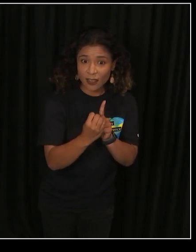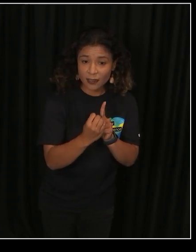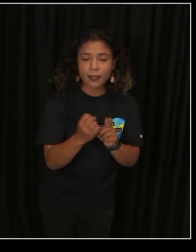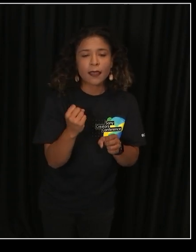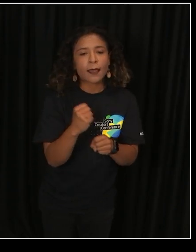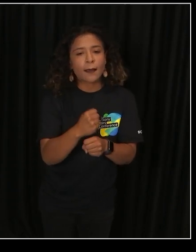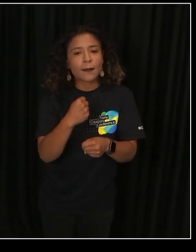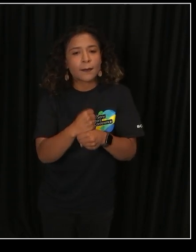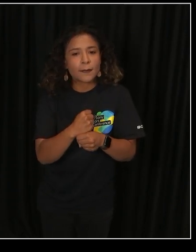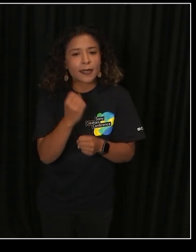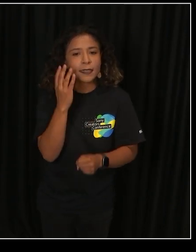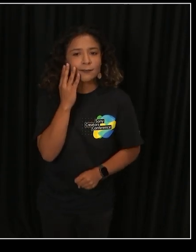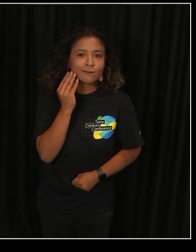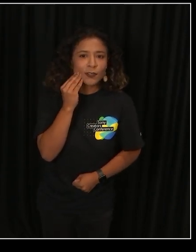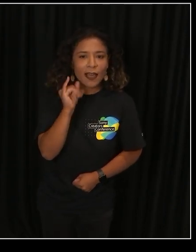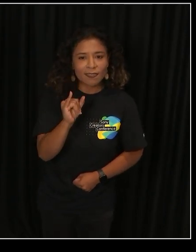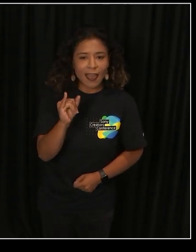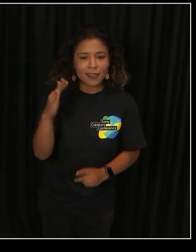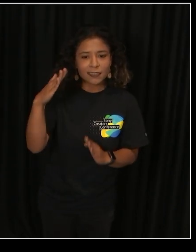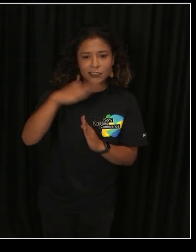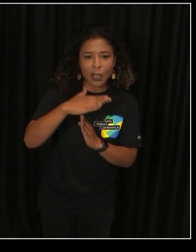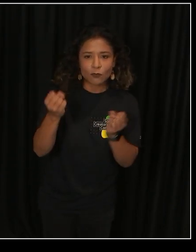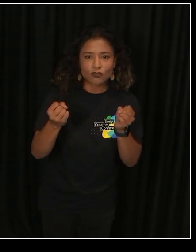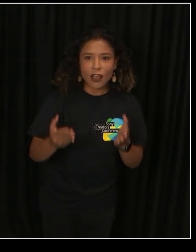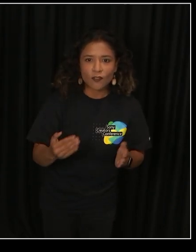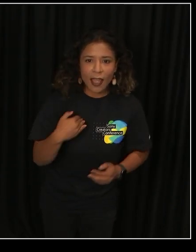the experience that top drivers have when racing each other.